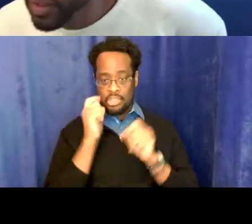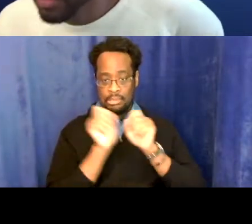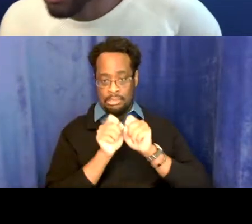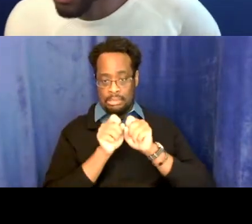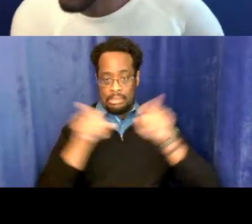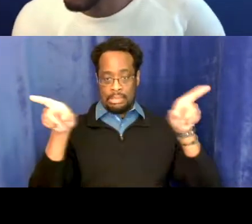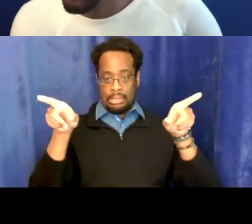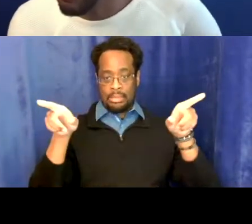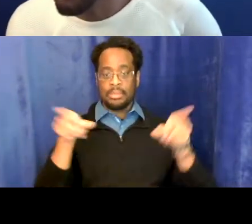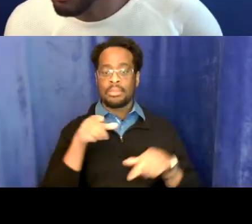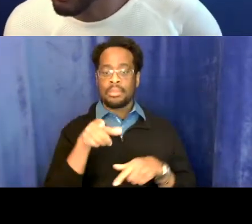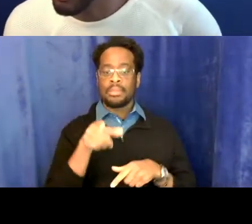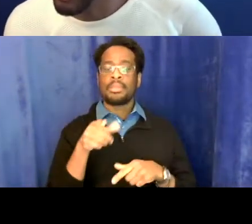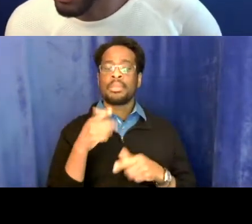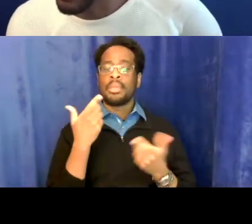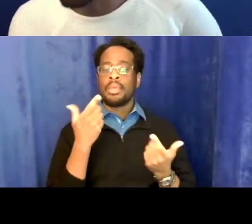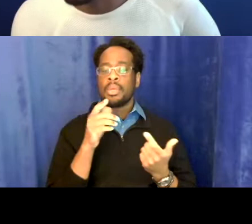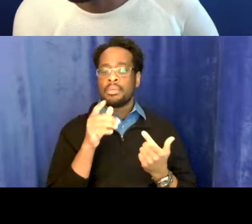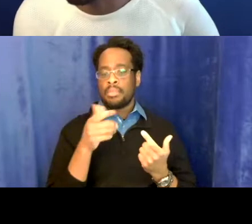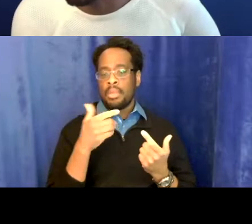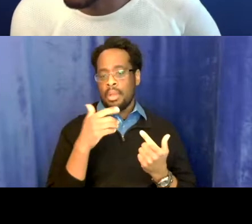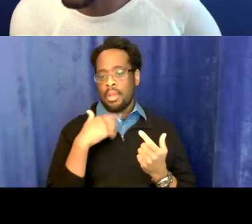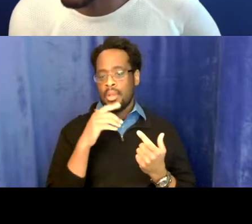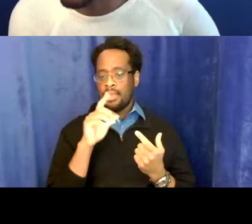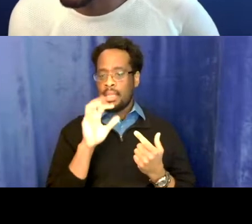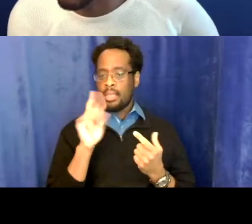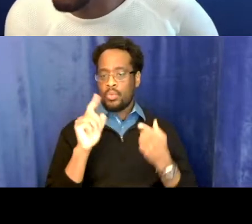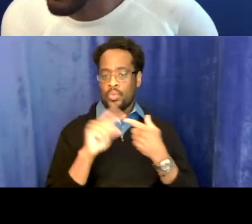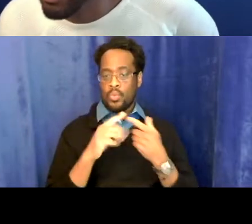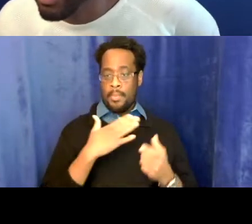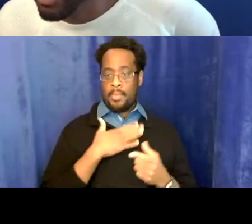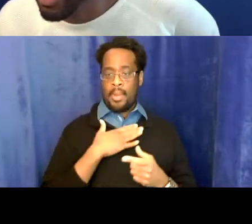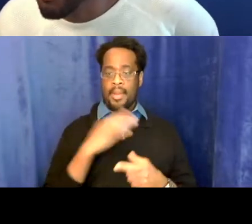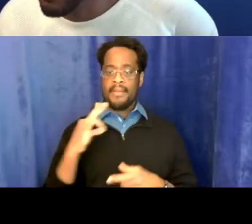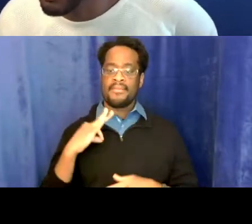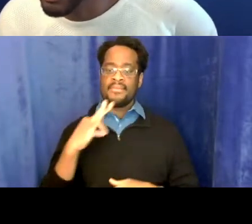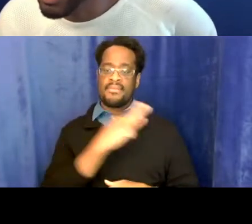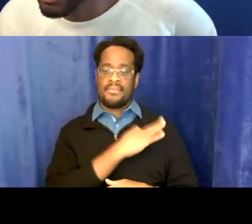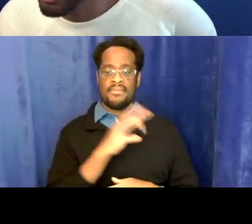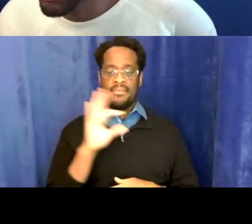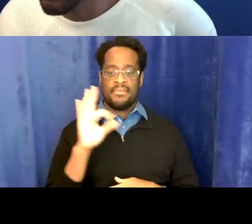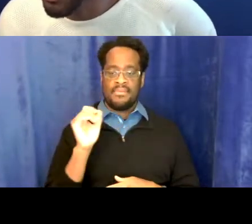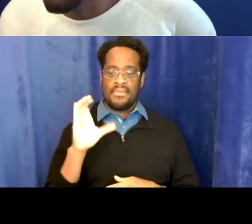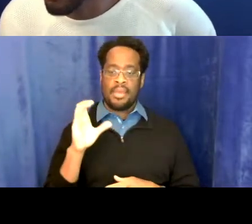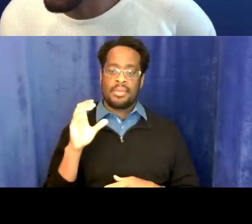So, I just saw a message in the chat. I just also added a link there. There is a link to my faculty,